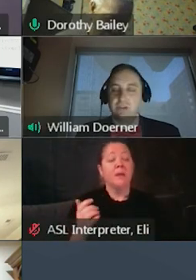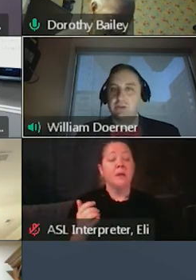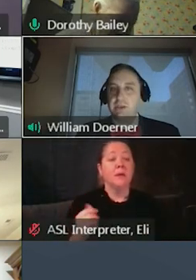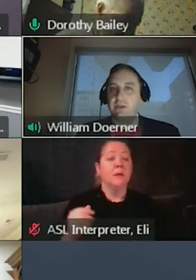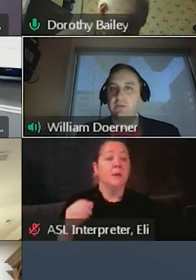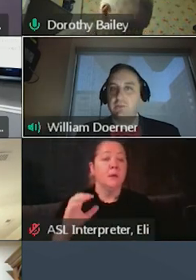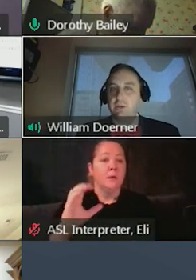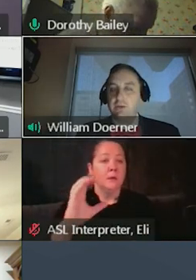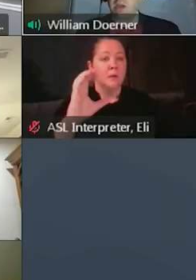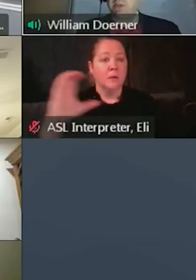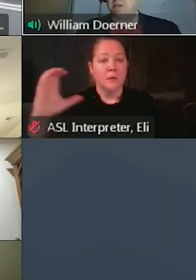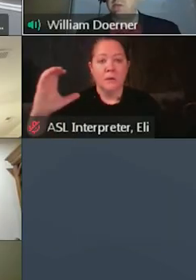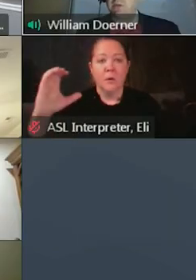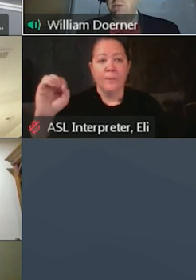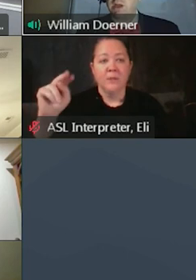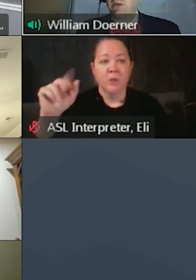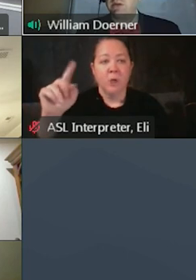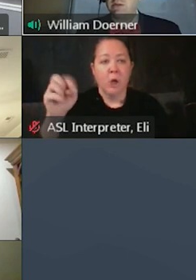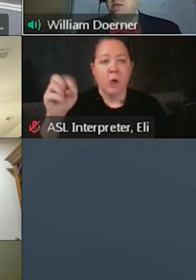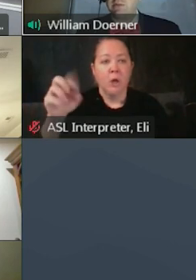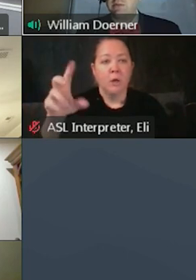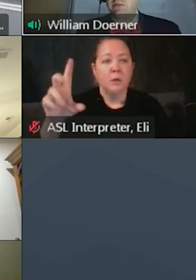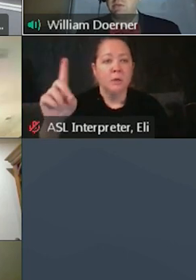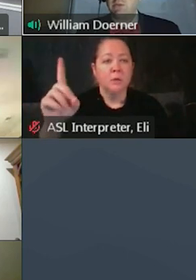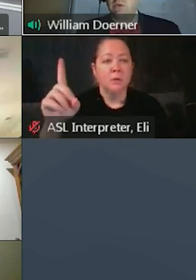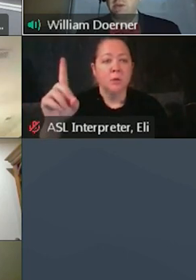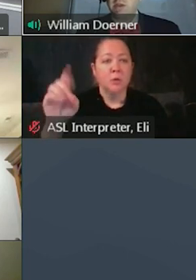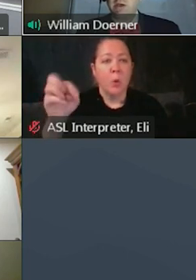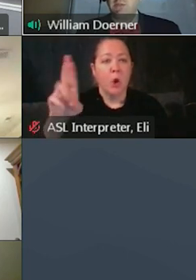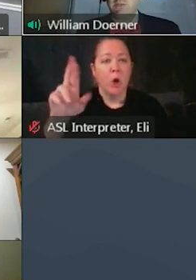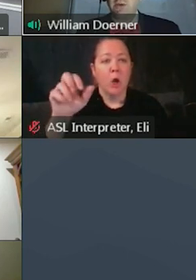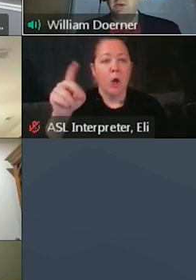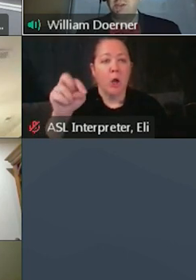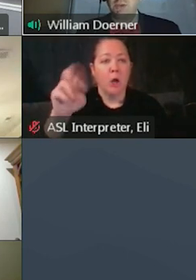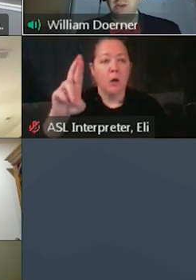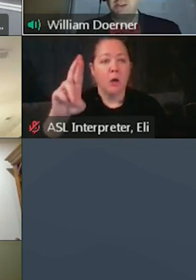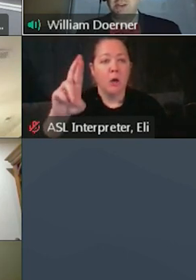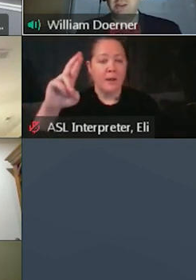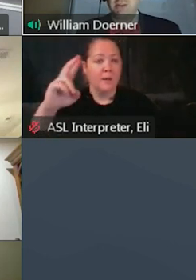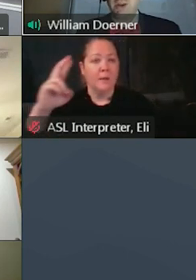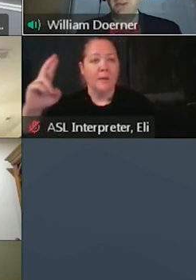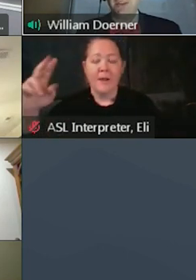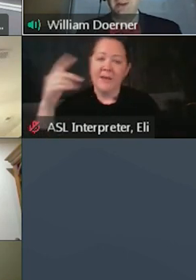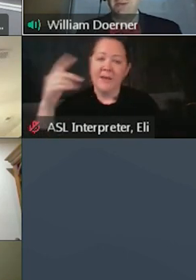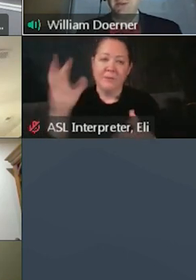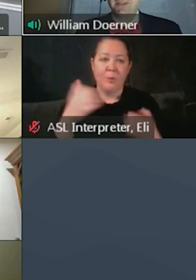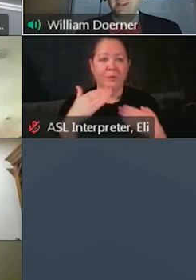Yeah. I just associate myself with the comments of my colleagues that have come before me. They're they're much wiser and more eloquent than I would